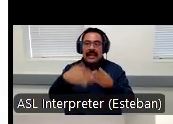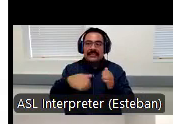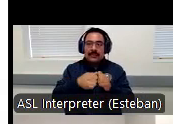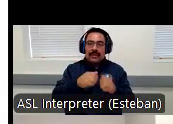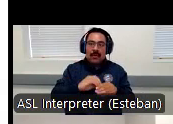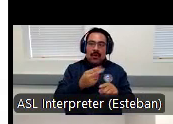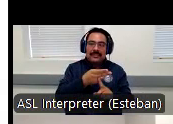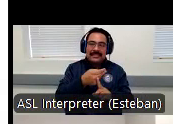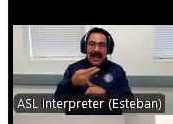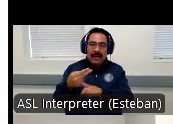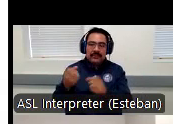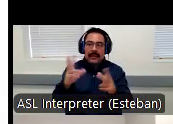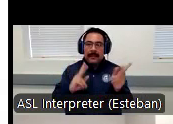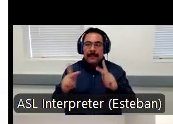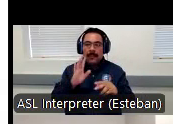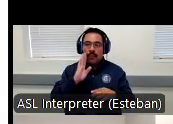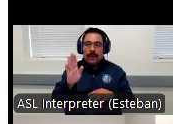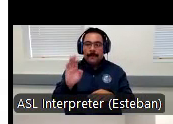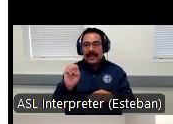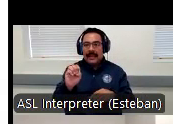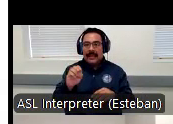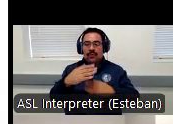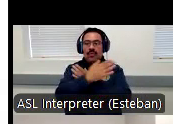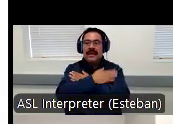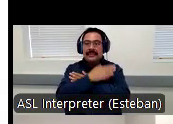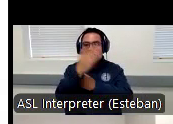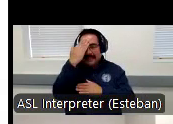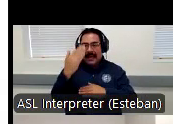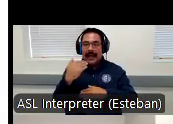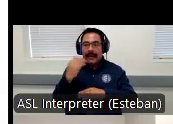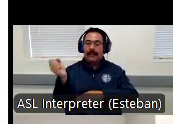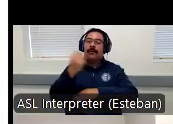where so many people are going to be restings their head at the end of very busy days.